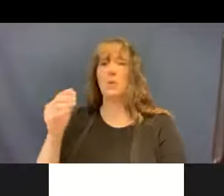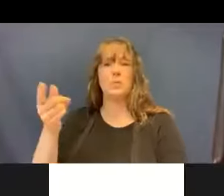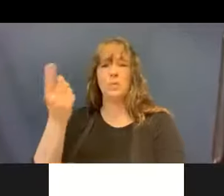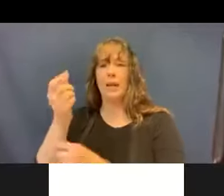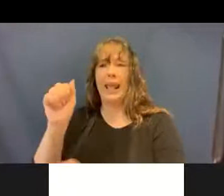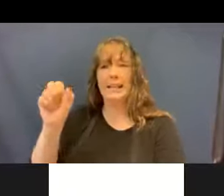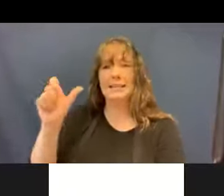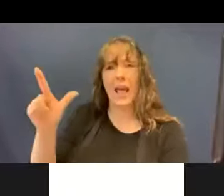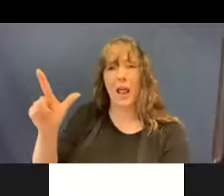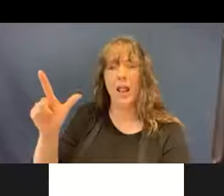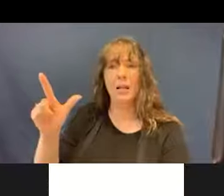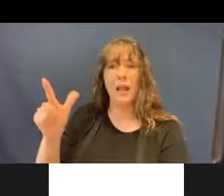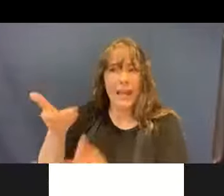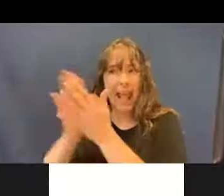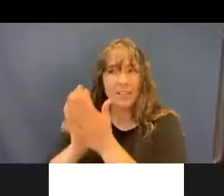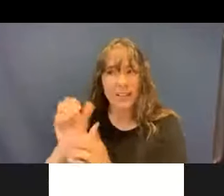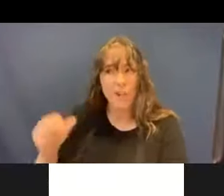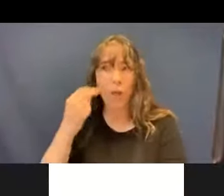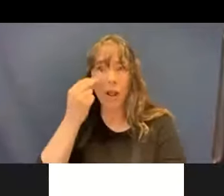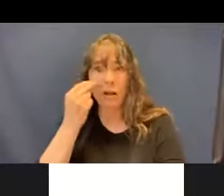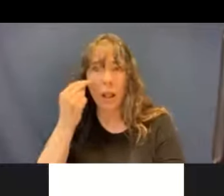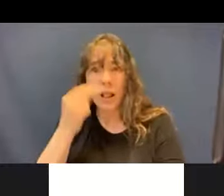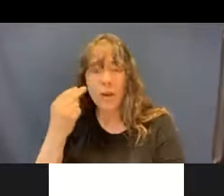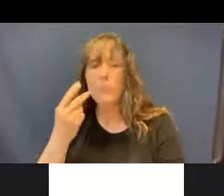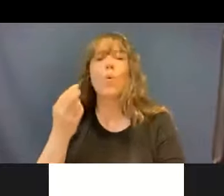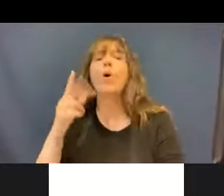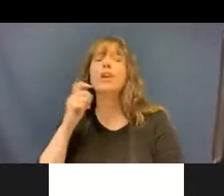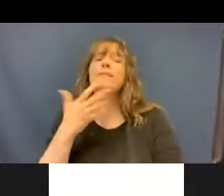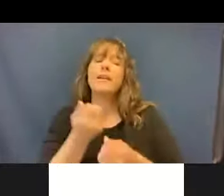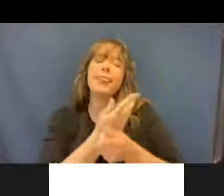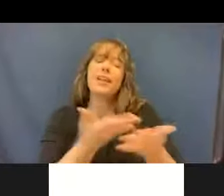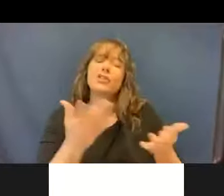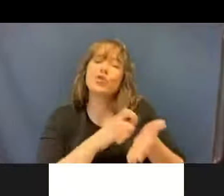they can read lips, or should I have writing tools at my disposal to begin my introduction?